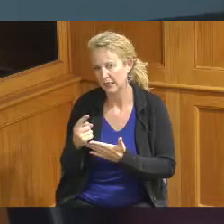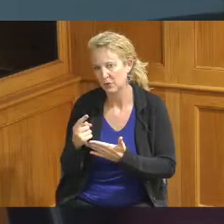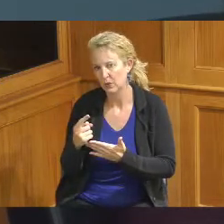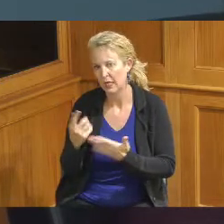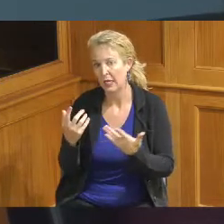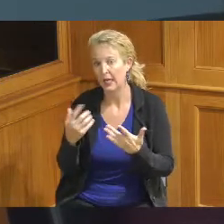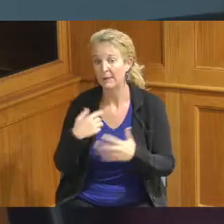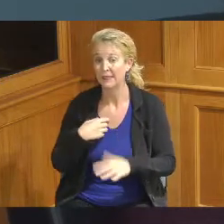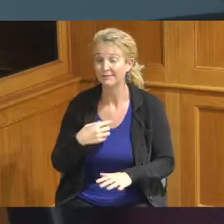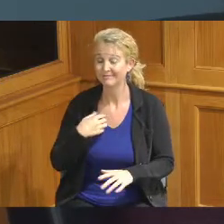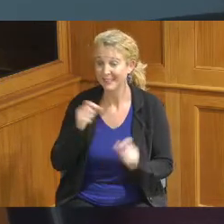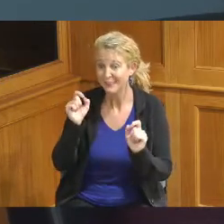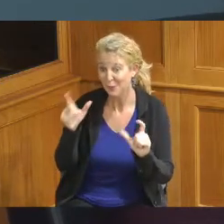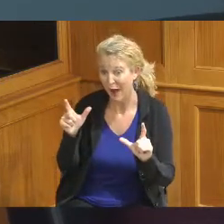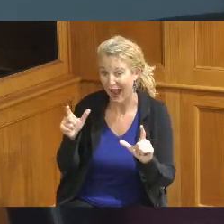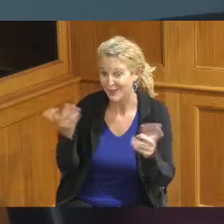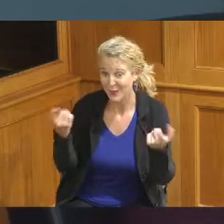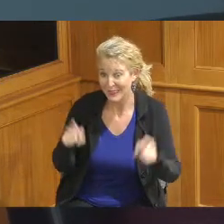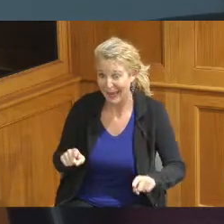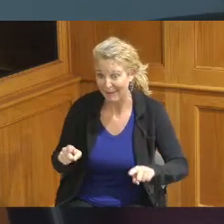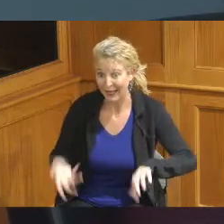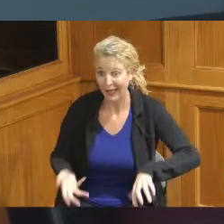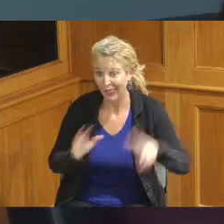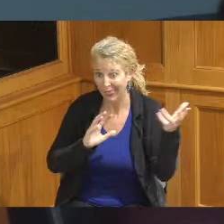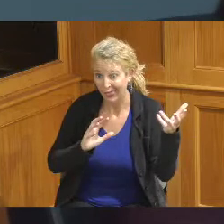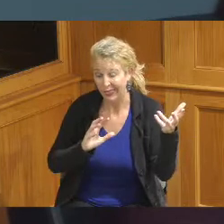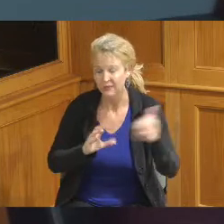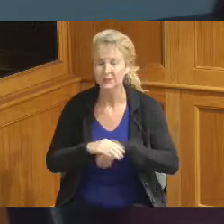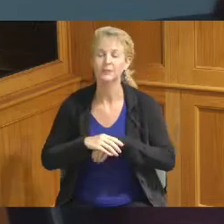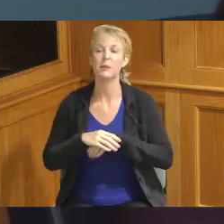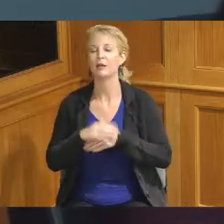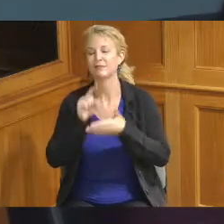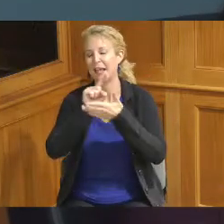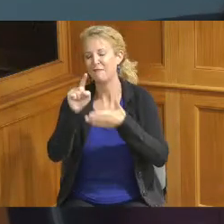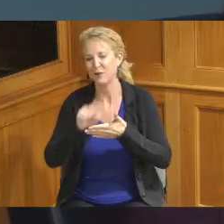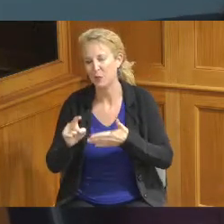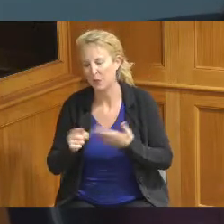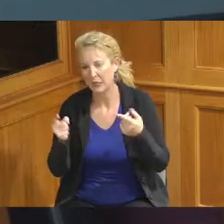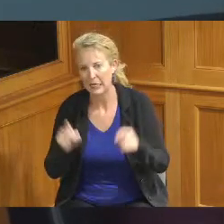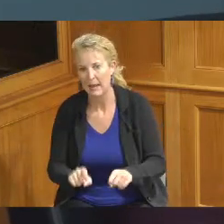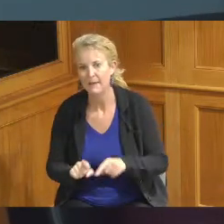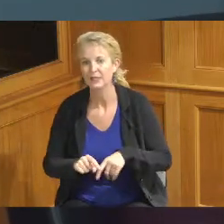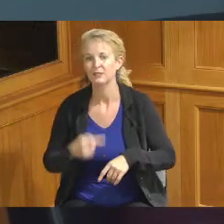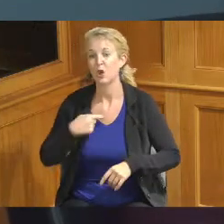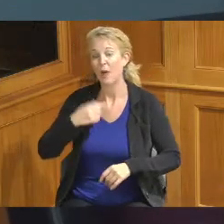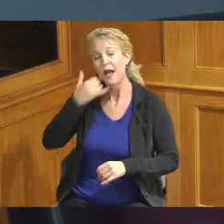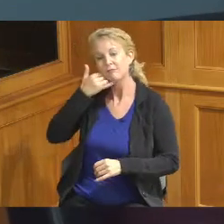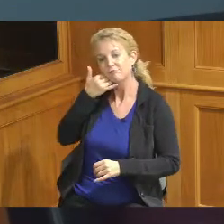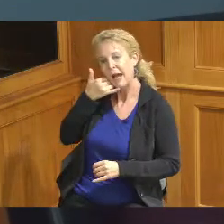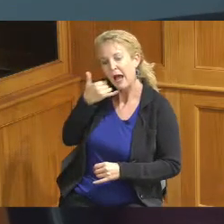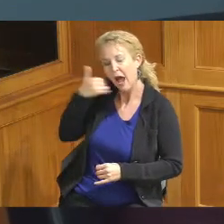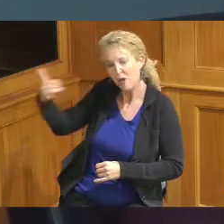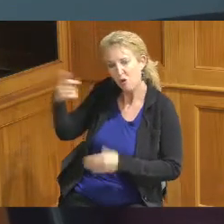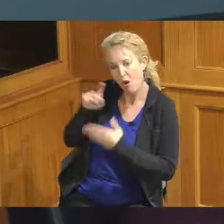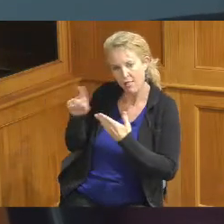chaos going on but we have that every week and so I attend that that as I said before if something